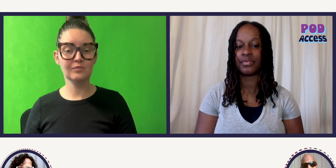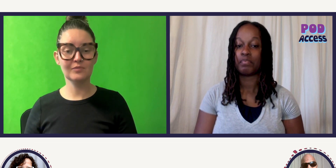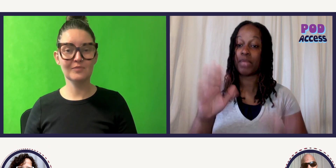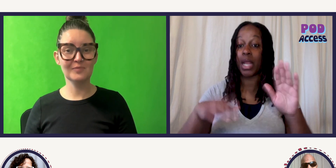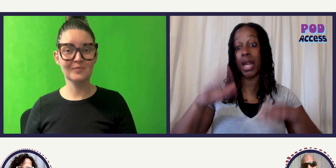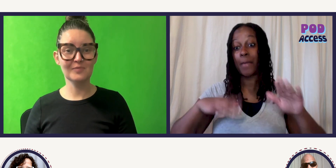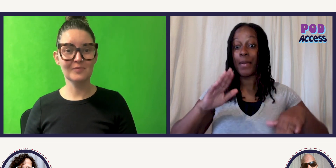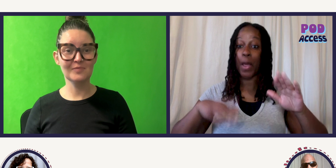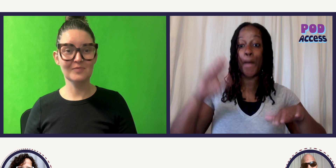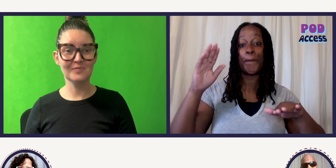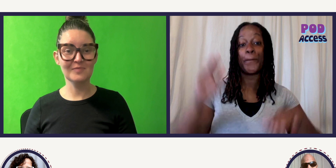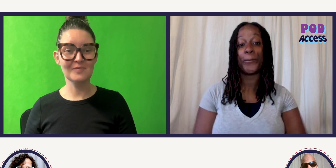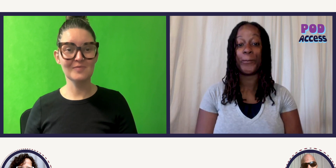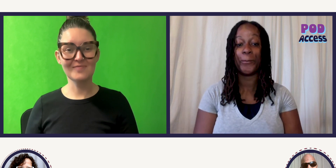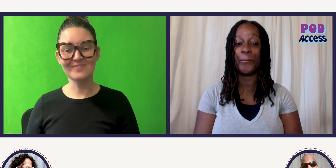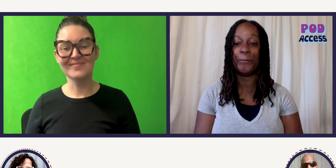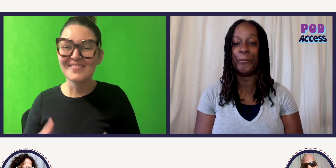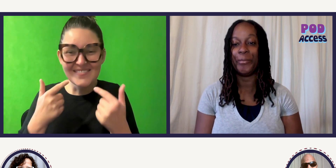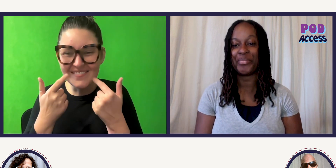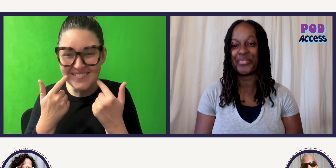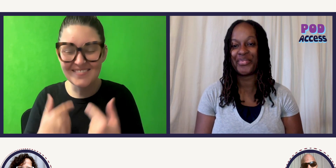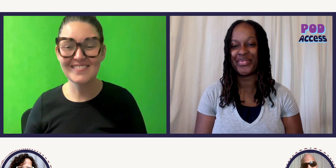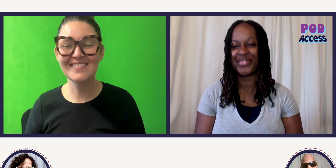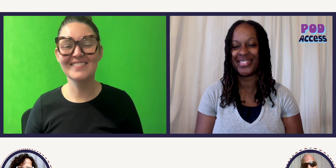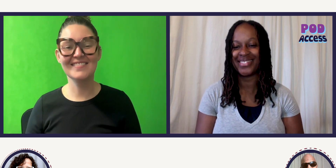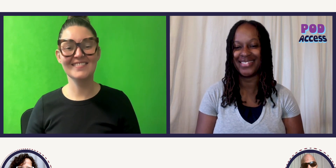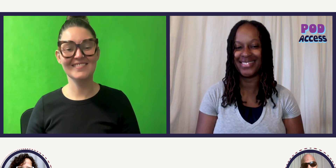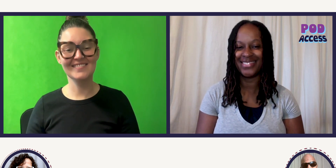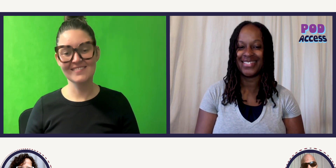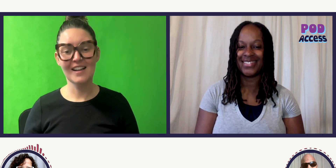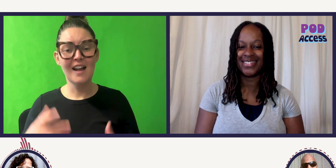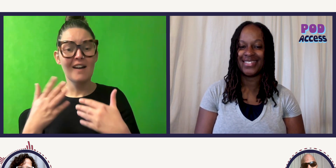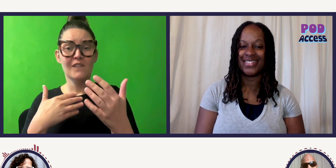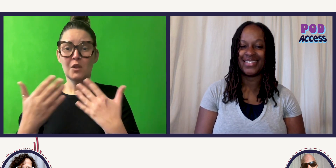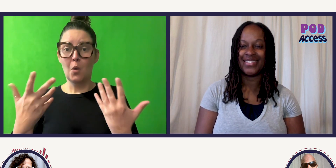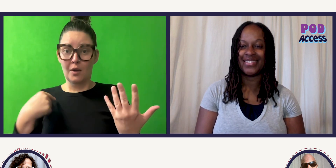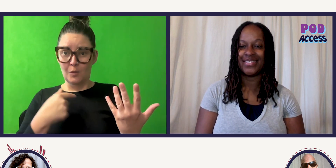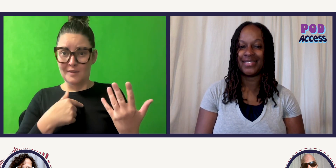Ba-dum-dum bap-bah-dum. CHERYL: [happy giggle] Even though we’re wearing these